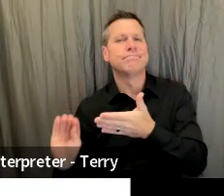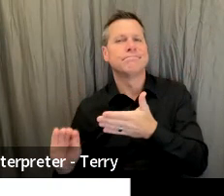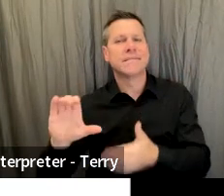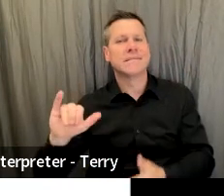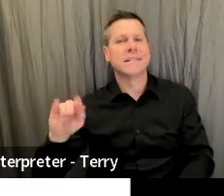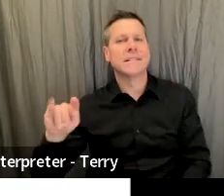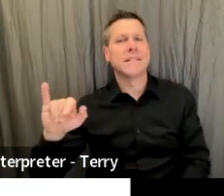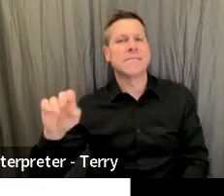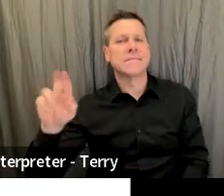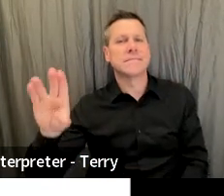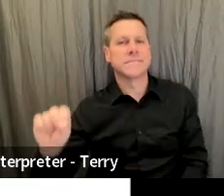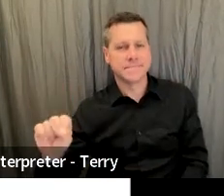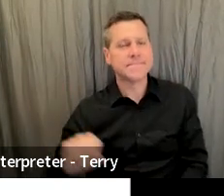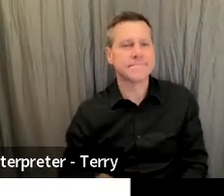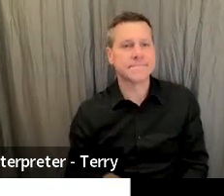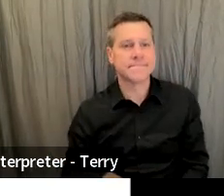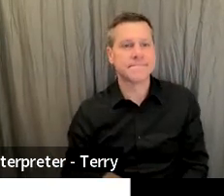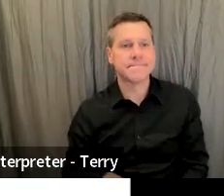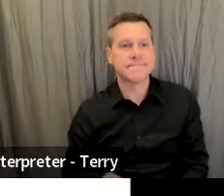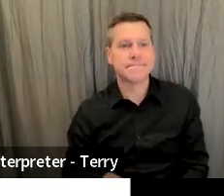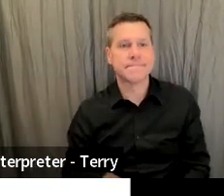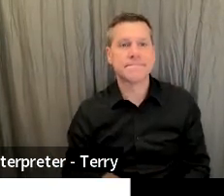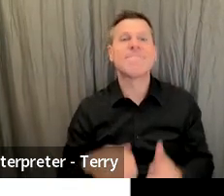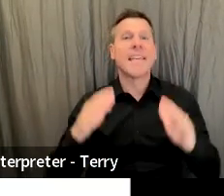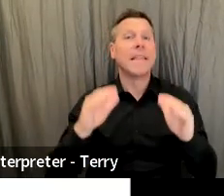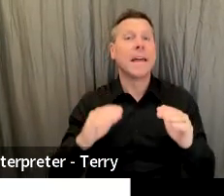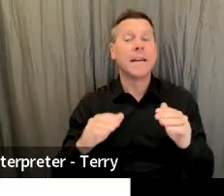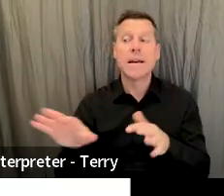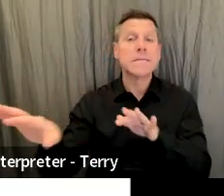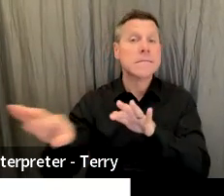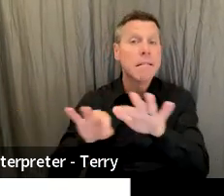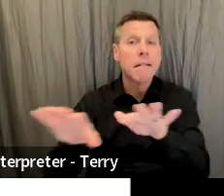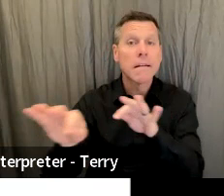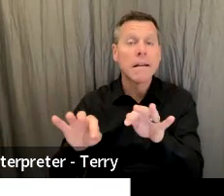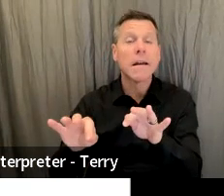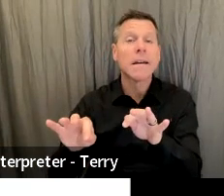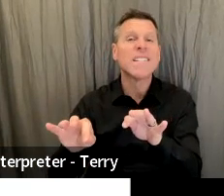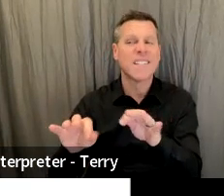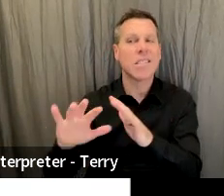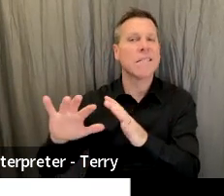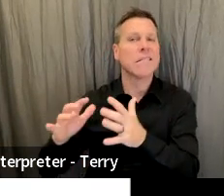So the next one is selecting course texts. And obviously Sally is a great expert on OCR